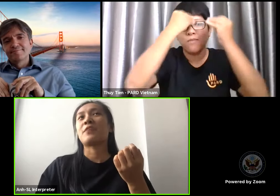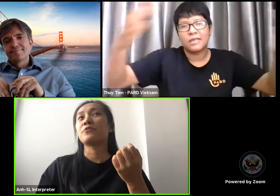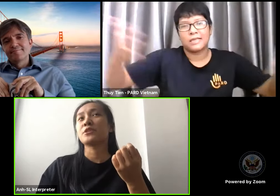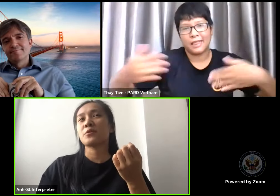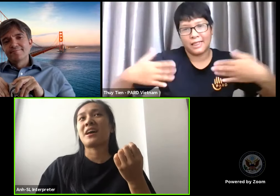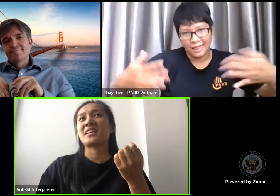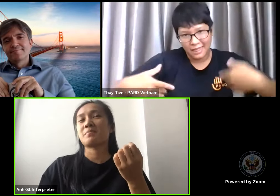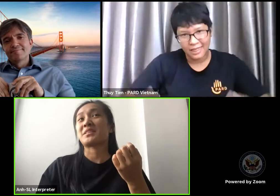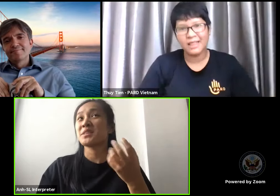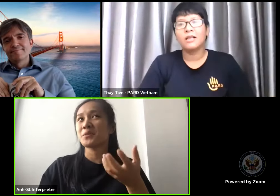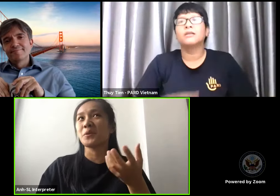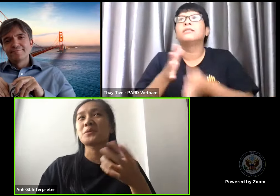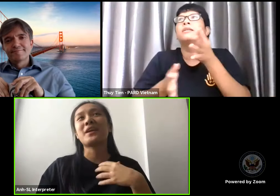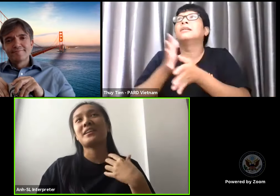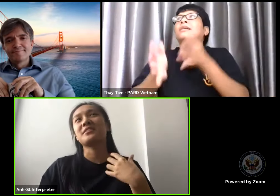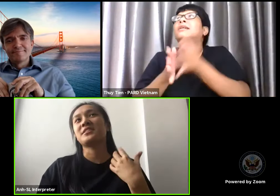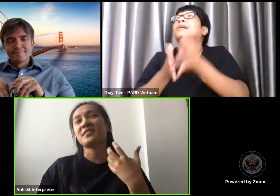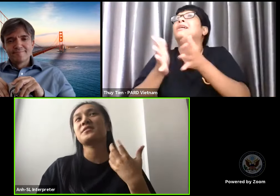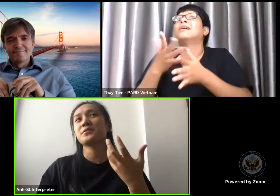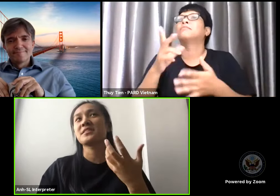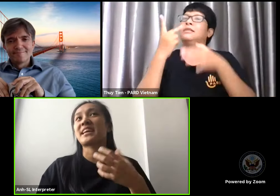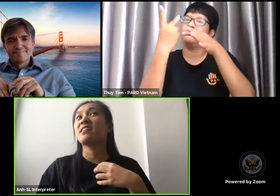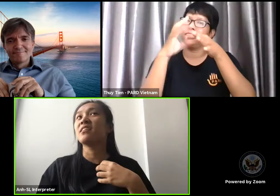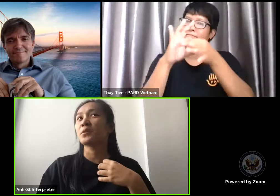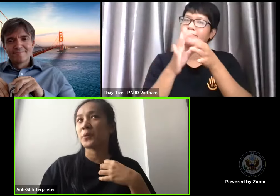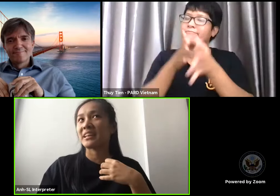and visualized materials so that the deaf students can learn quickly.